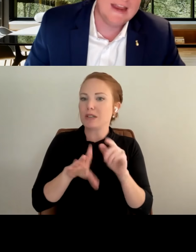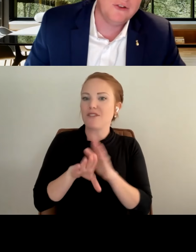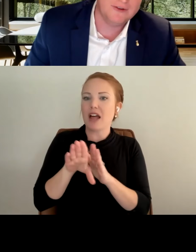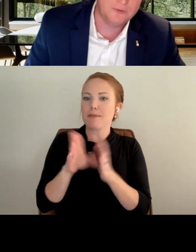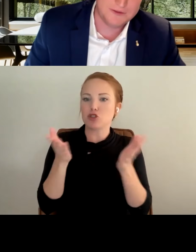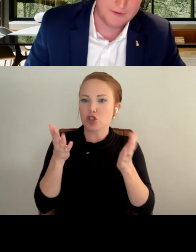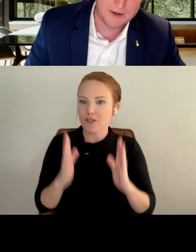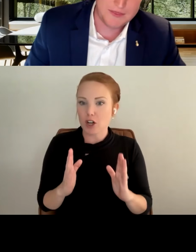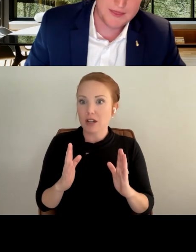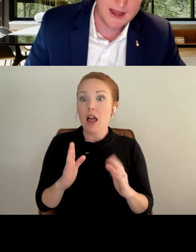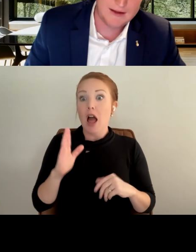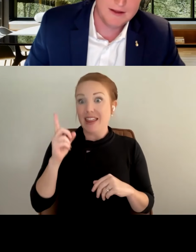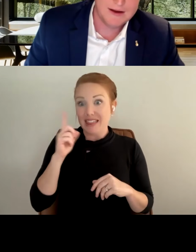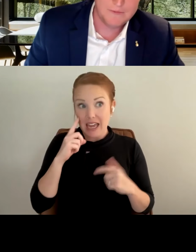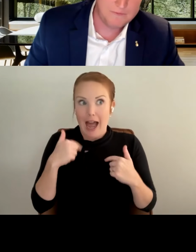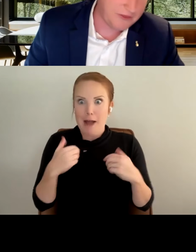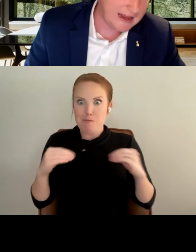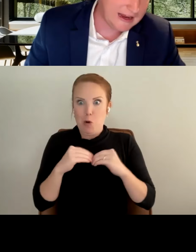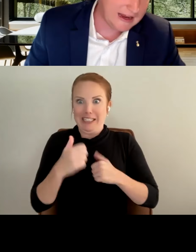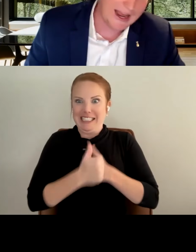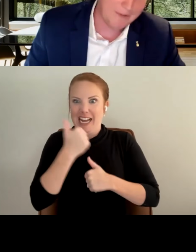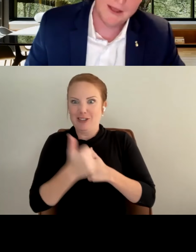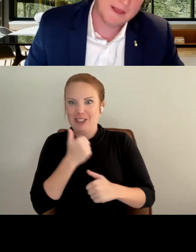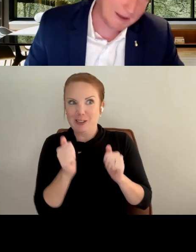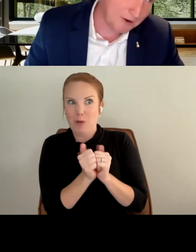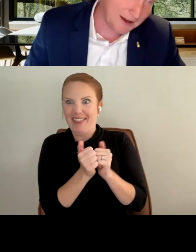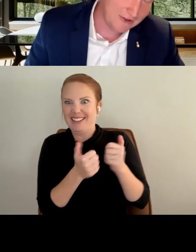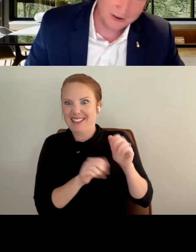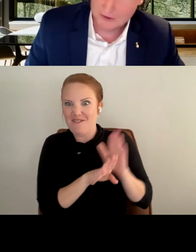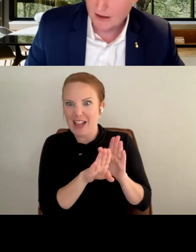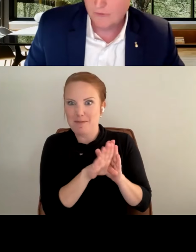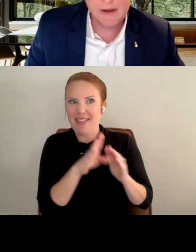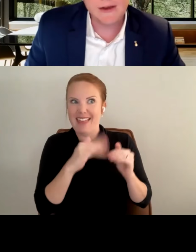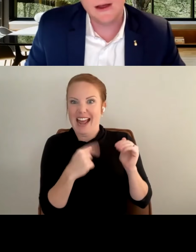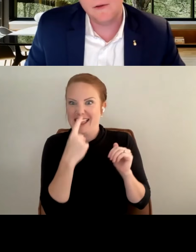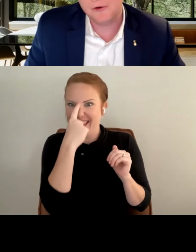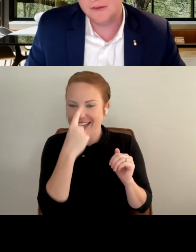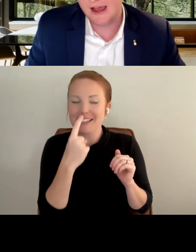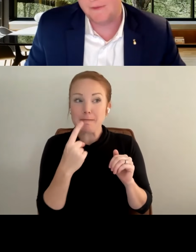more dangerous with development then I think I am, and I think I'm pretty dangerous, but through this